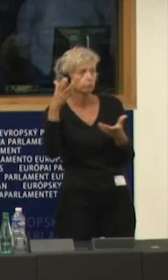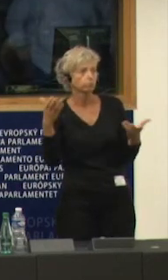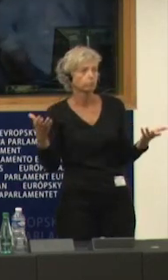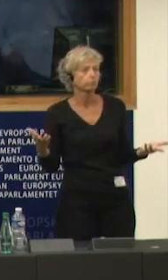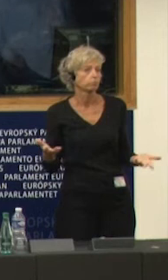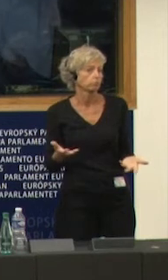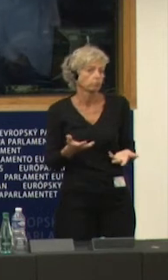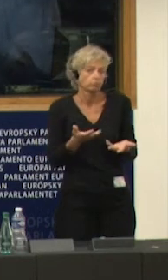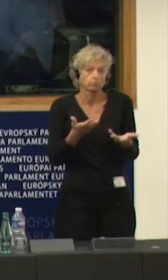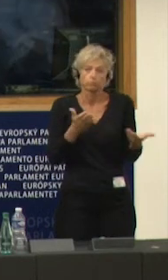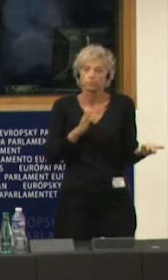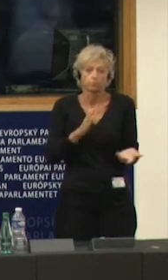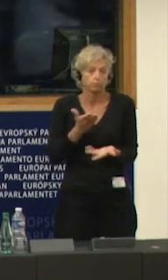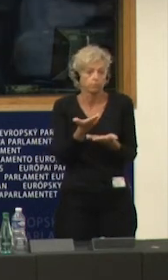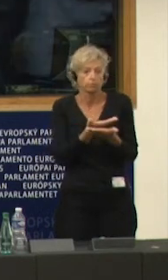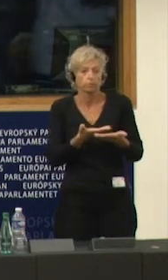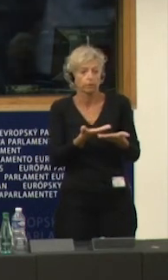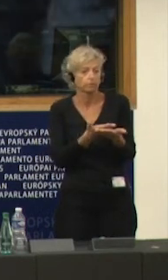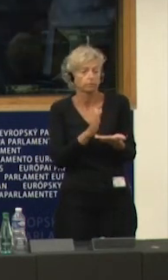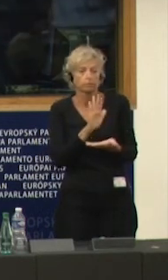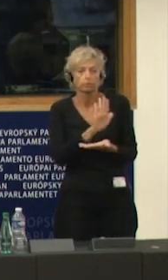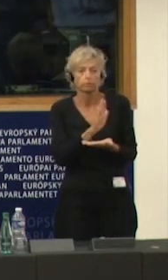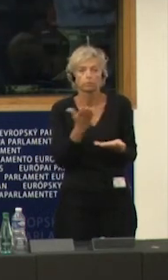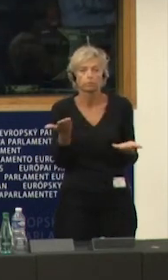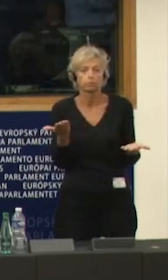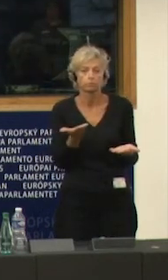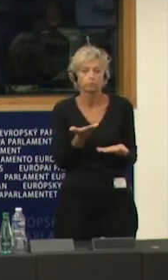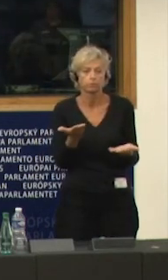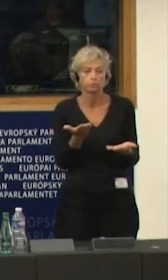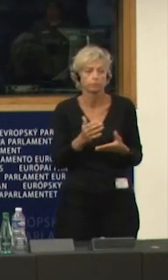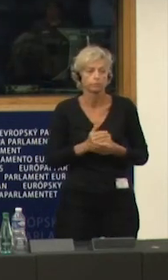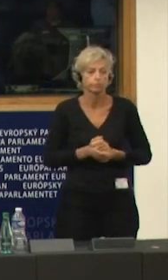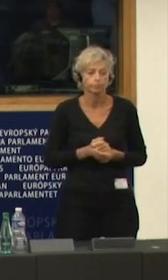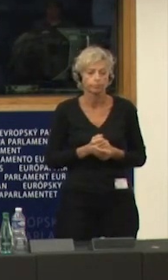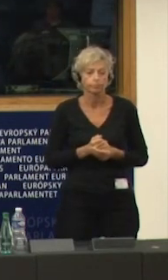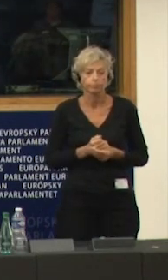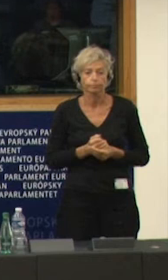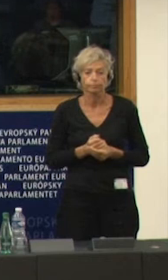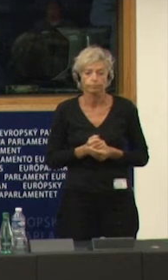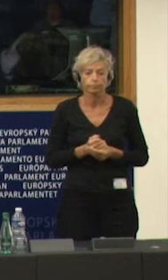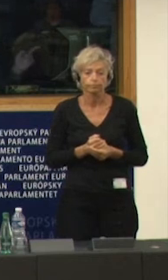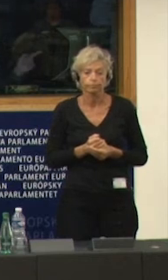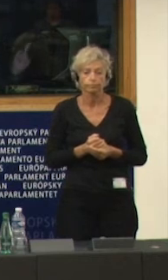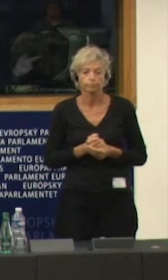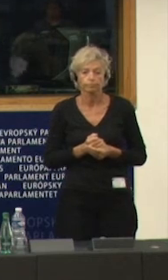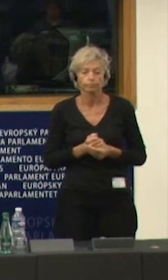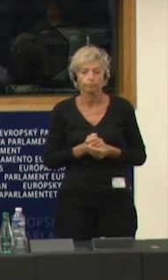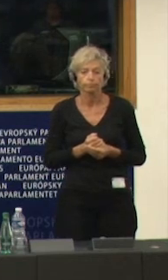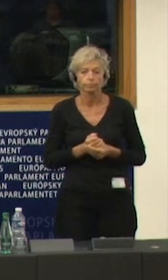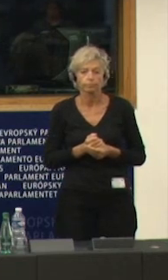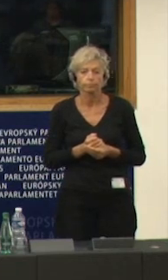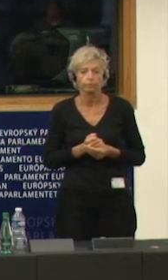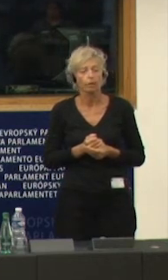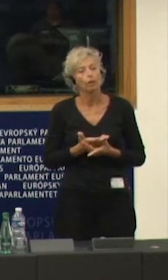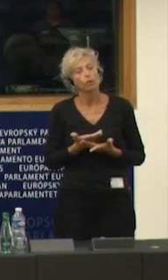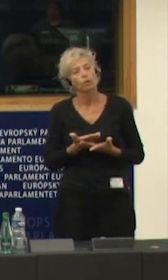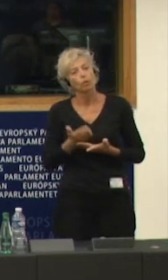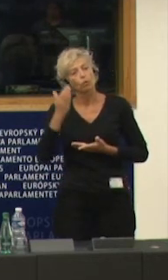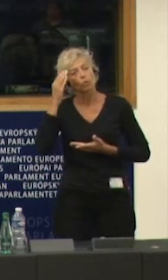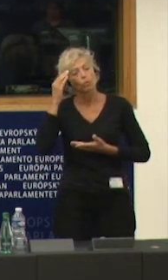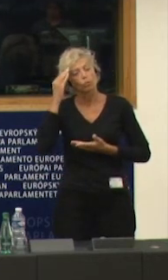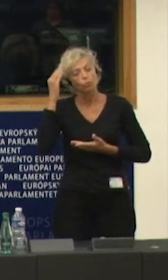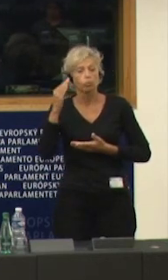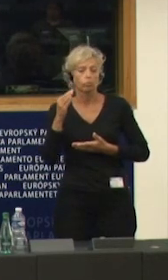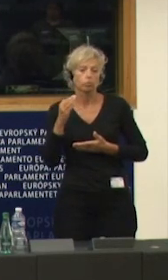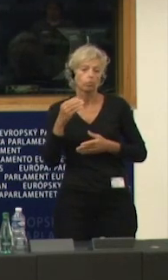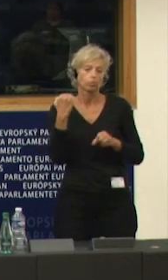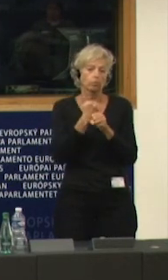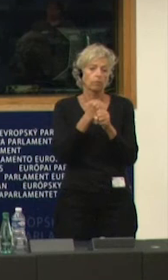Secondly, this is particularly the case in Germany. In terms of quality, the demands placed on those working